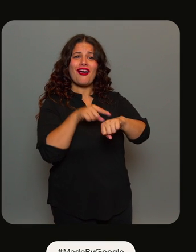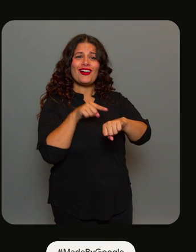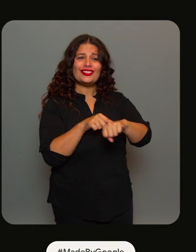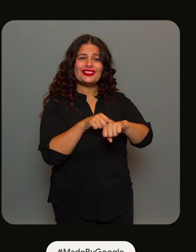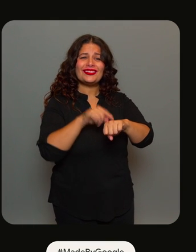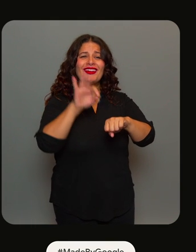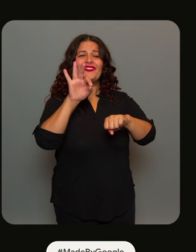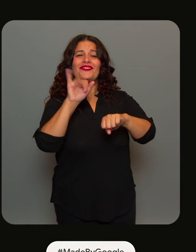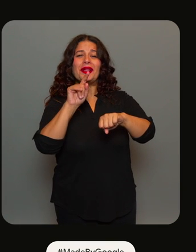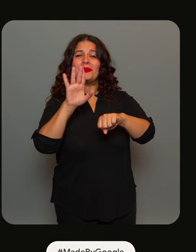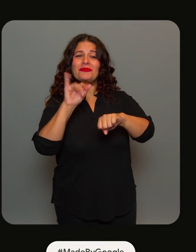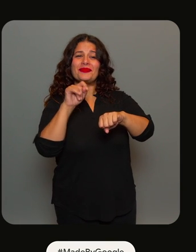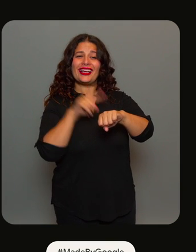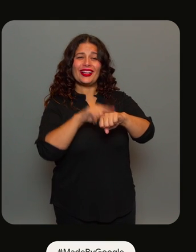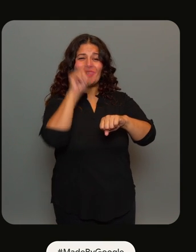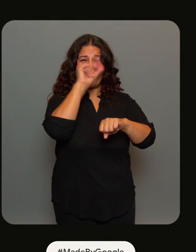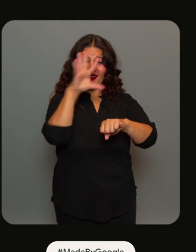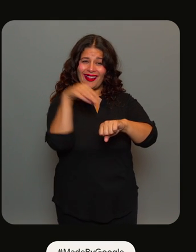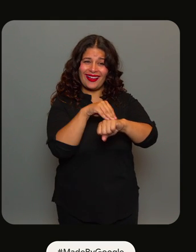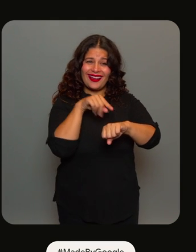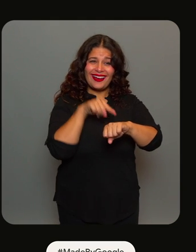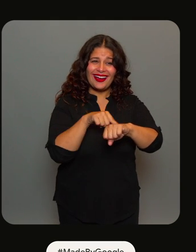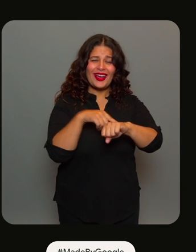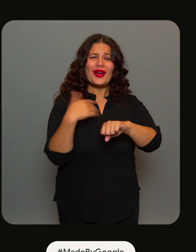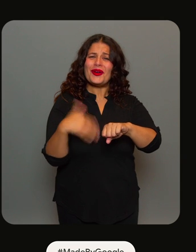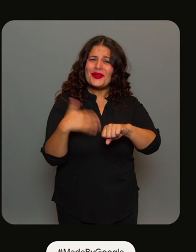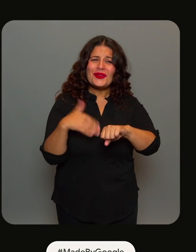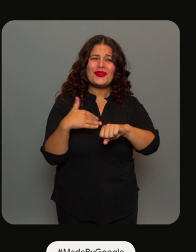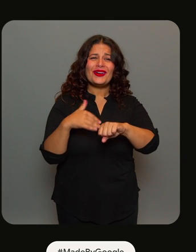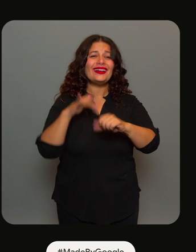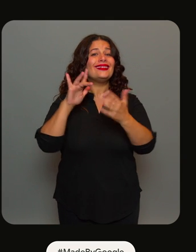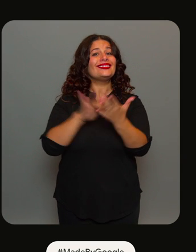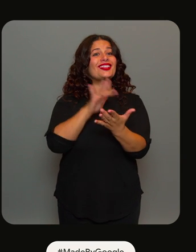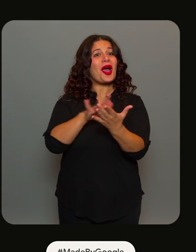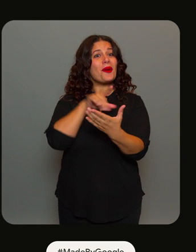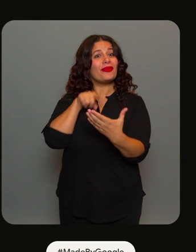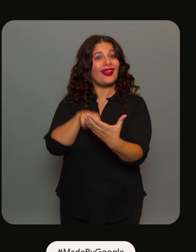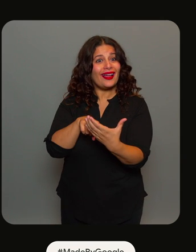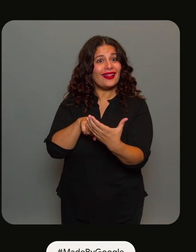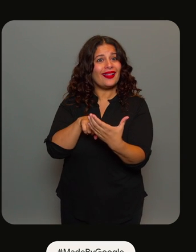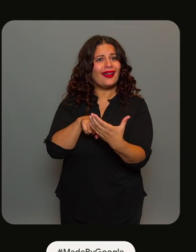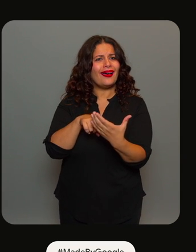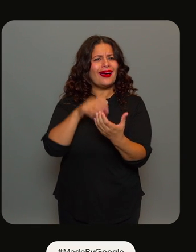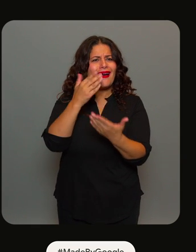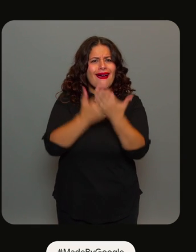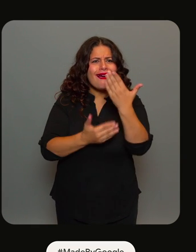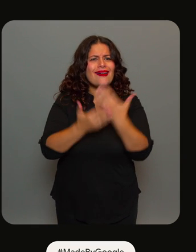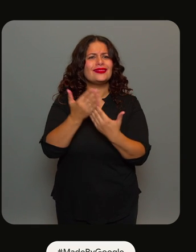A tablet that's at home in your hands, and in your home.